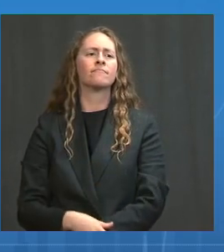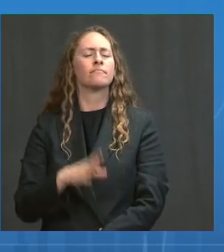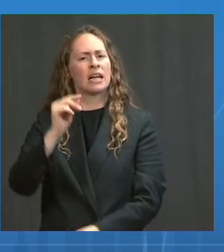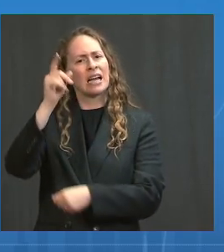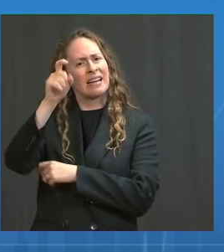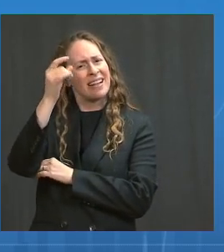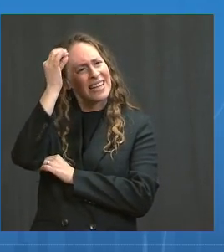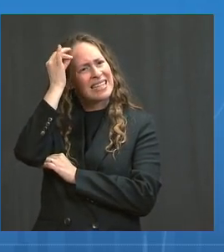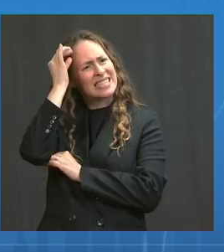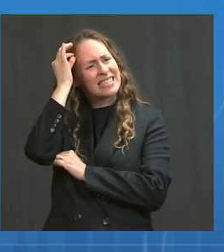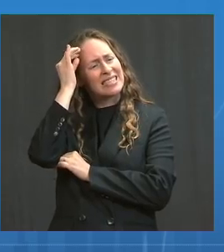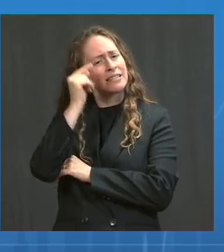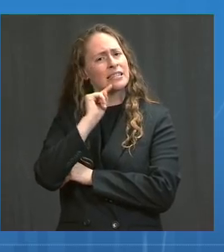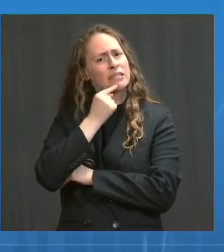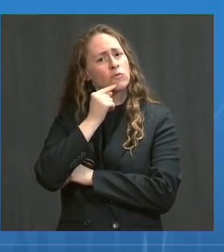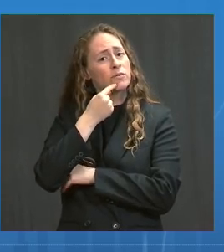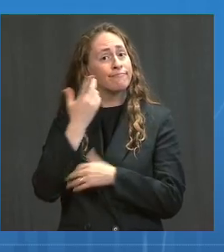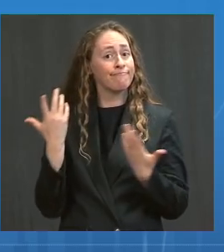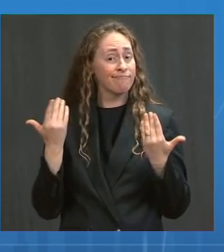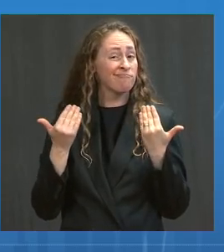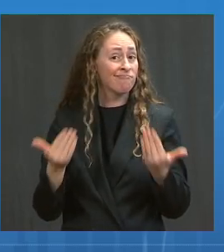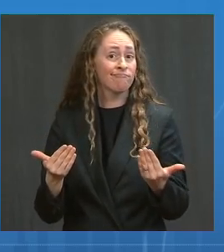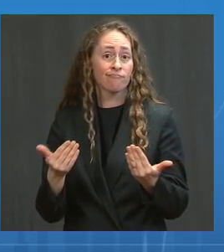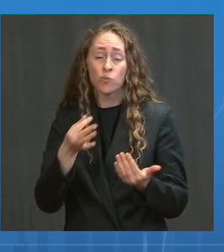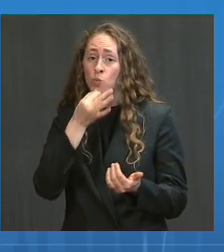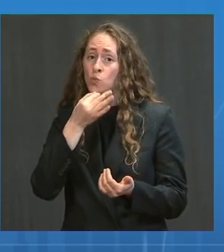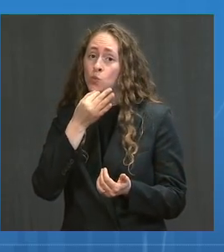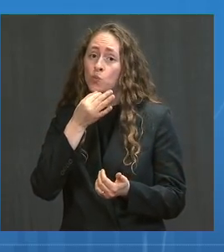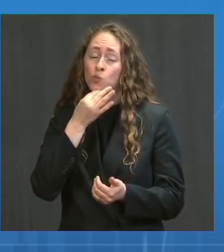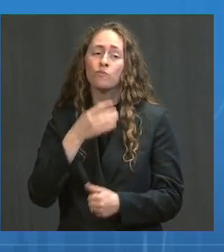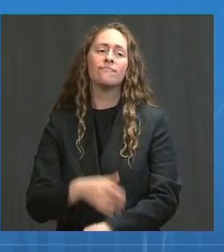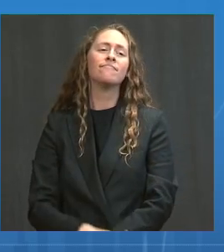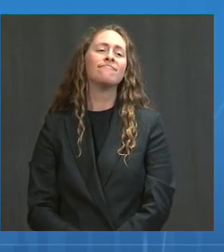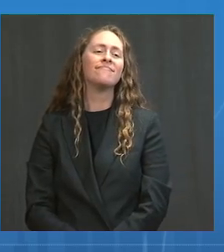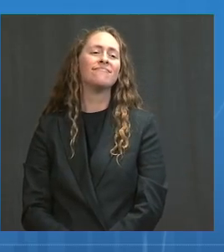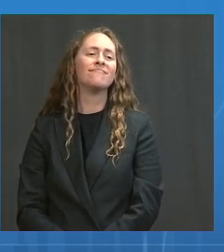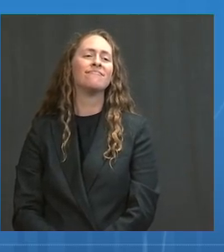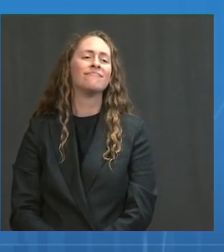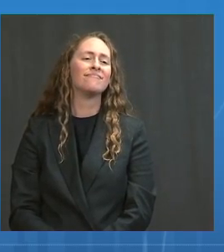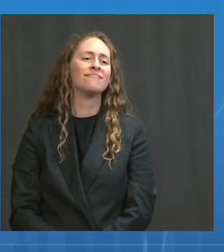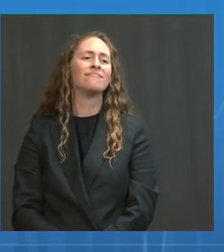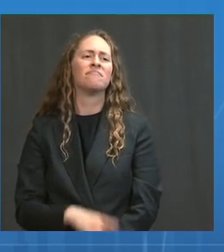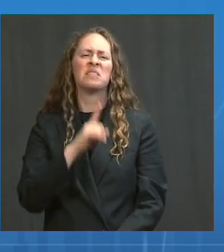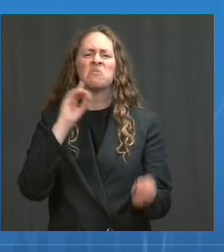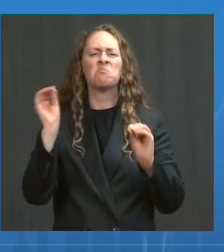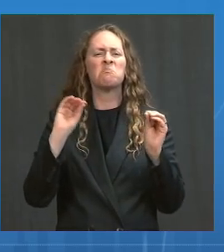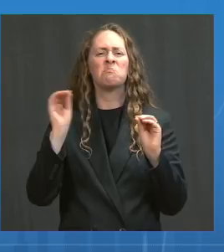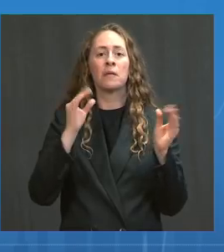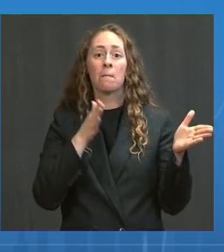about getting vaccinated. So, in so many respects, nothing has really changed. We are celebrating, as a country,